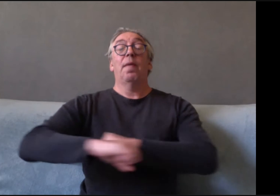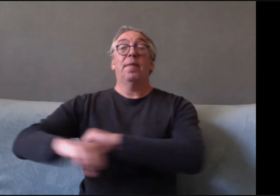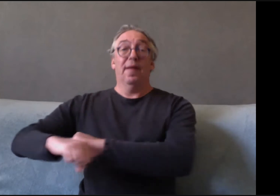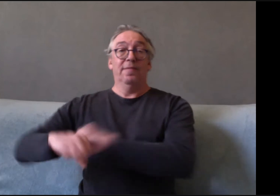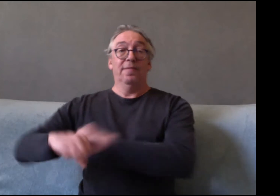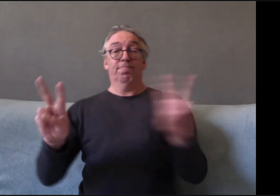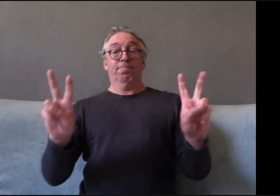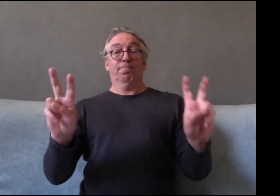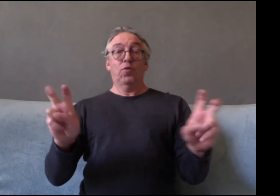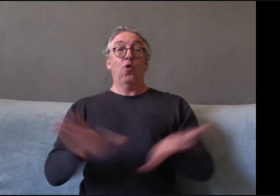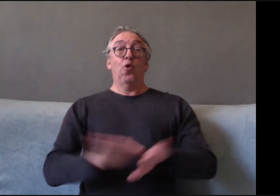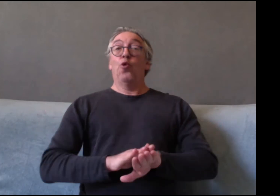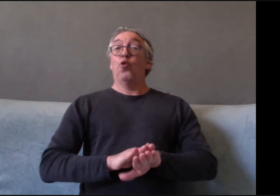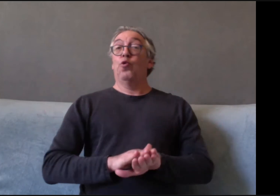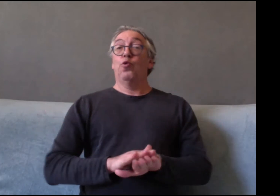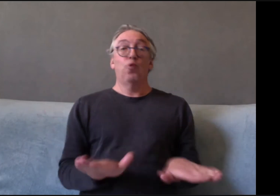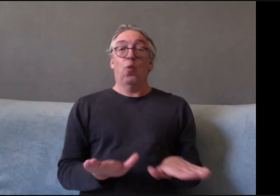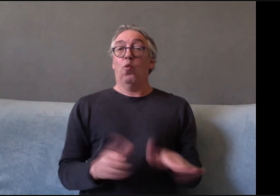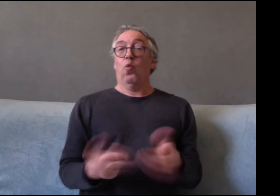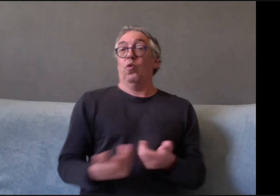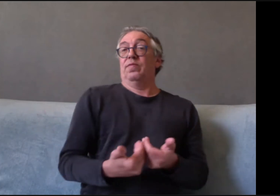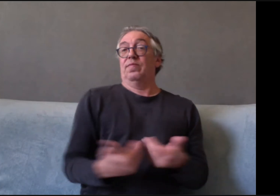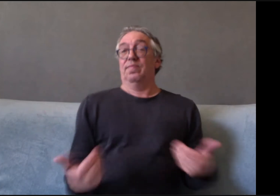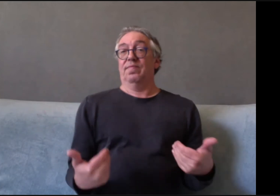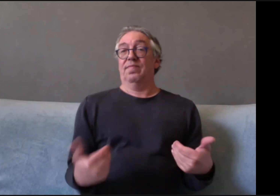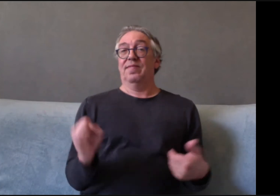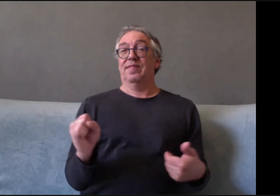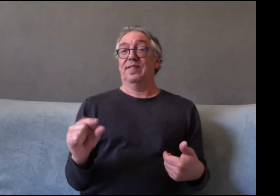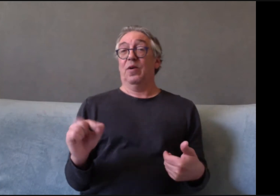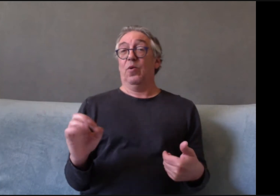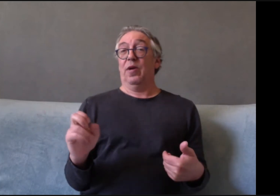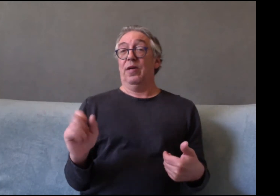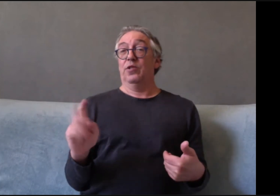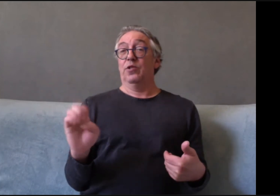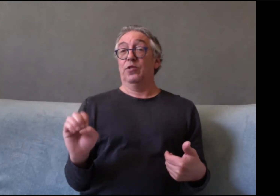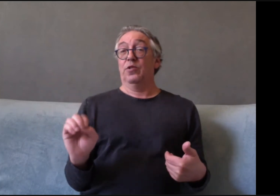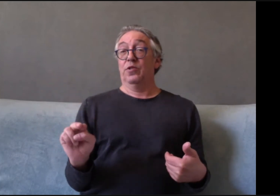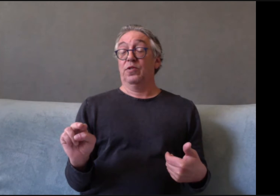Promote a discussion of our members on the bioethics committee.